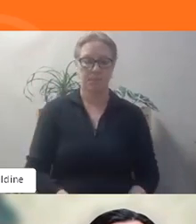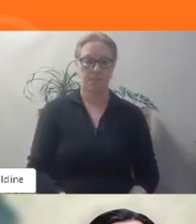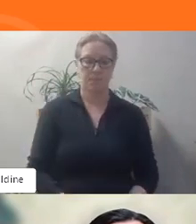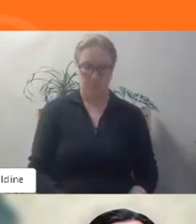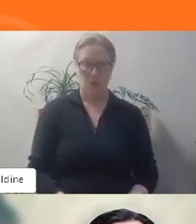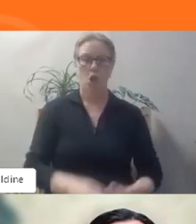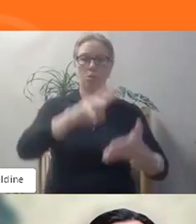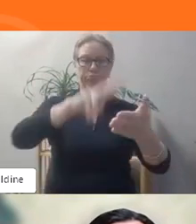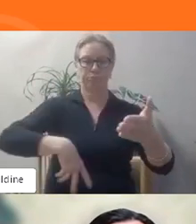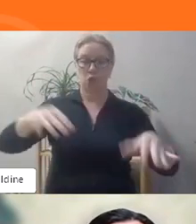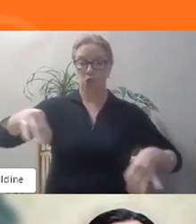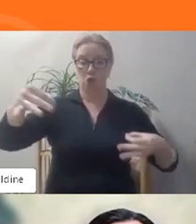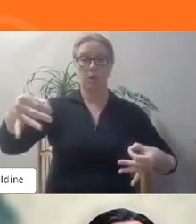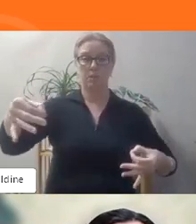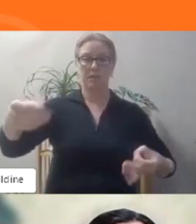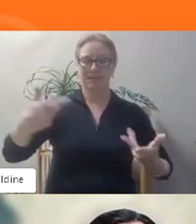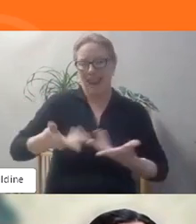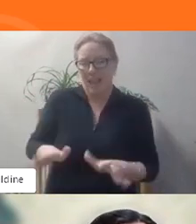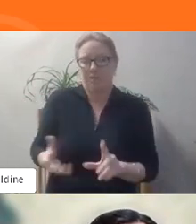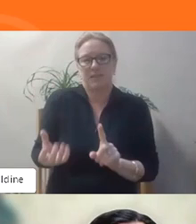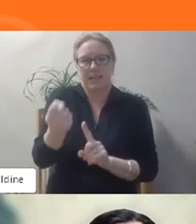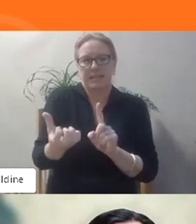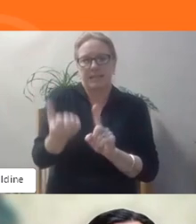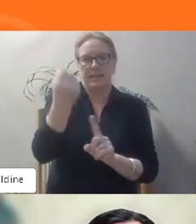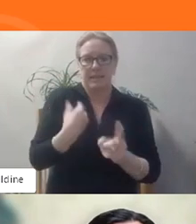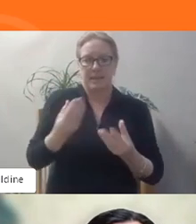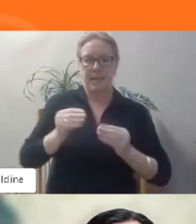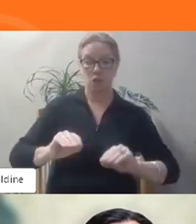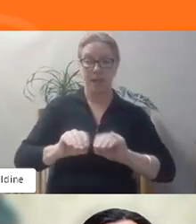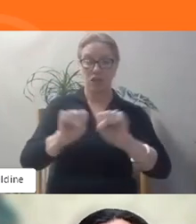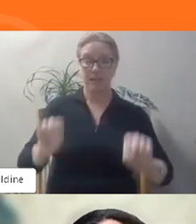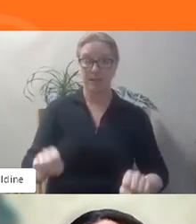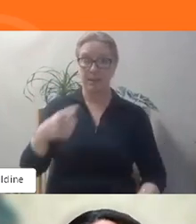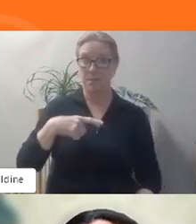that lack of success in the education system due to an SLD's learner's